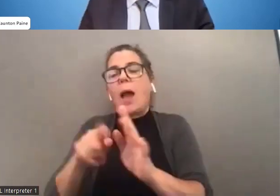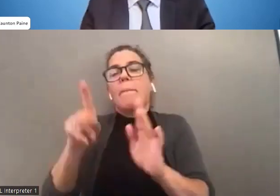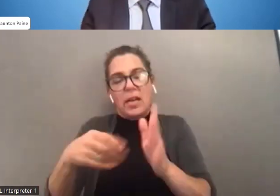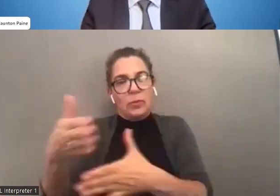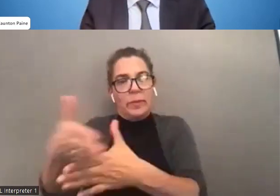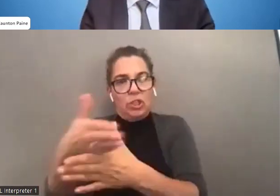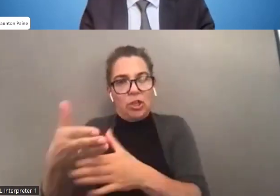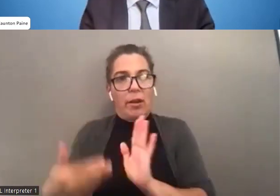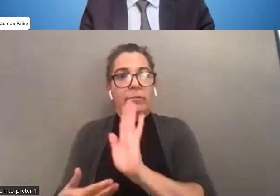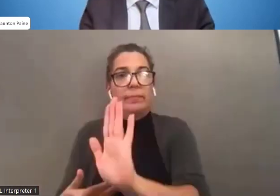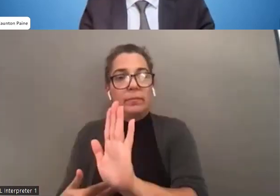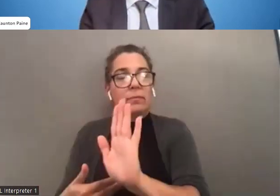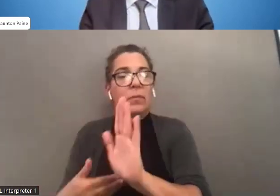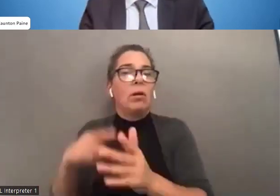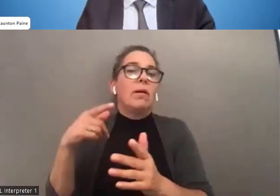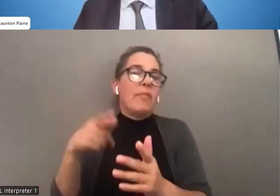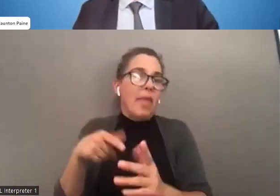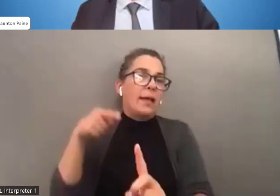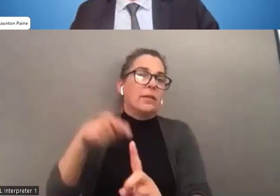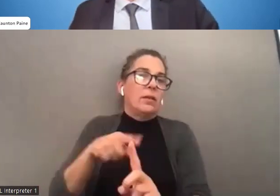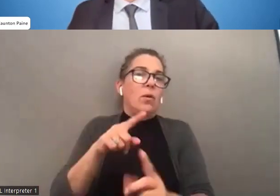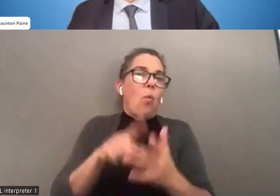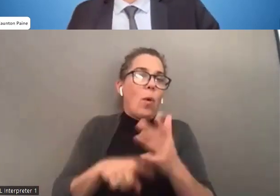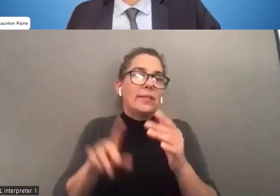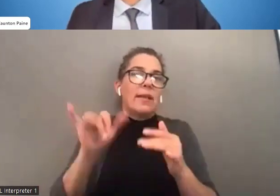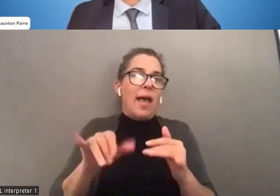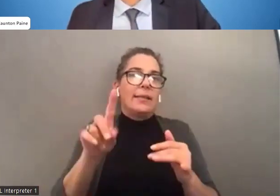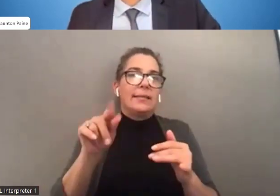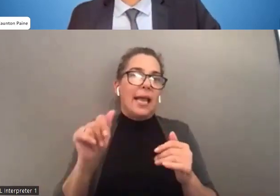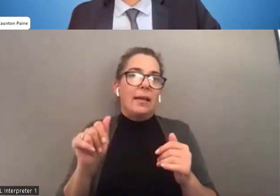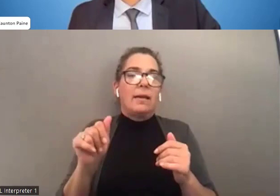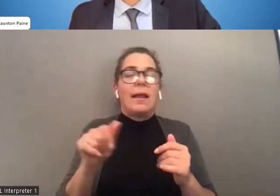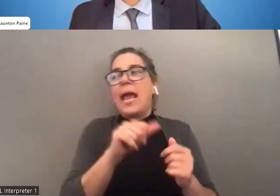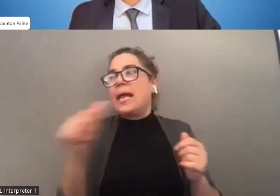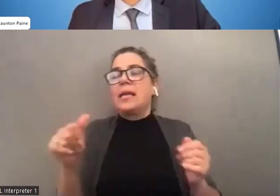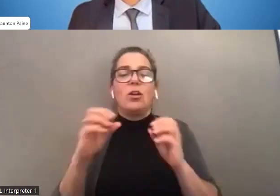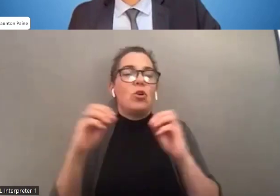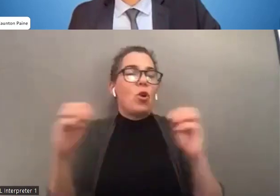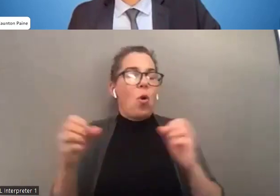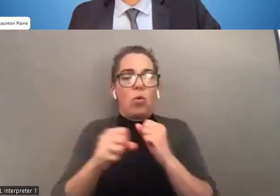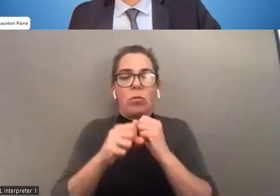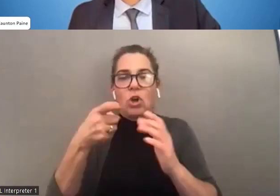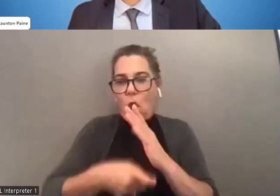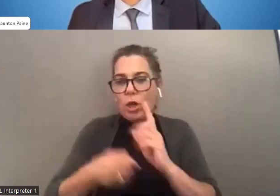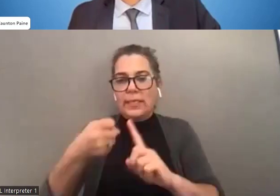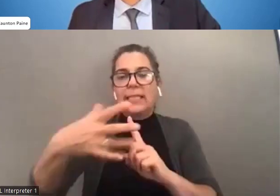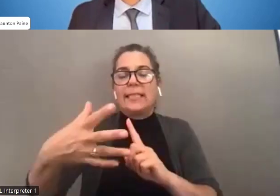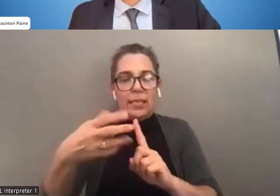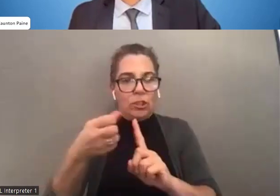what exactly is that date? And that would include any no-cost extensions there. And then just to reiterate another point,